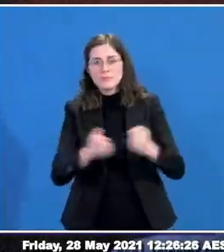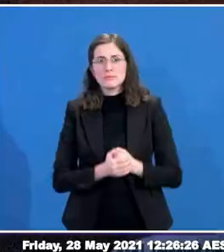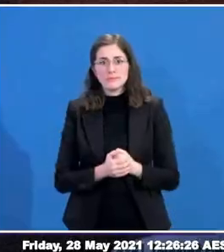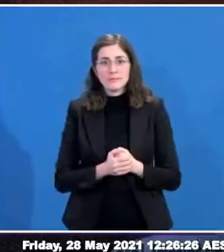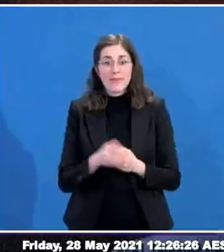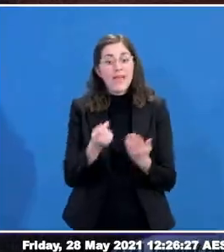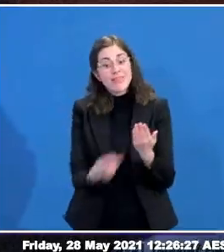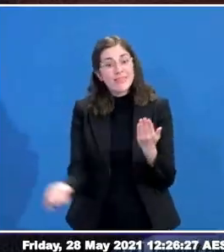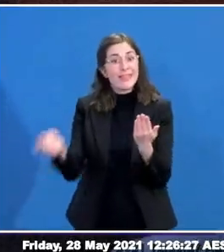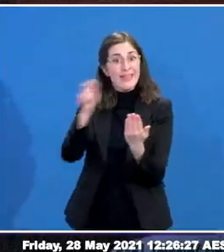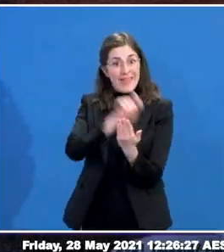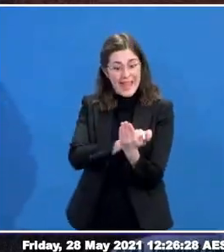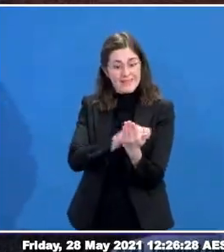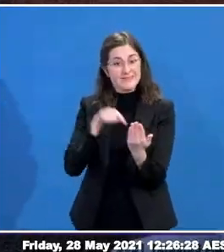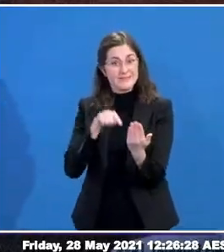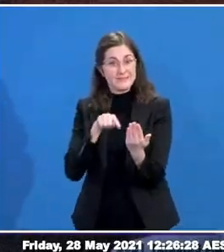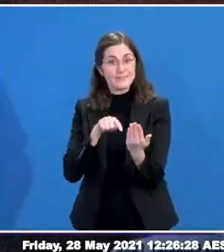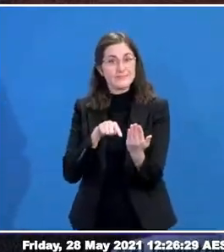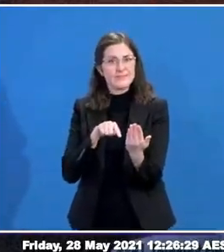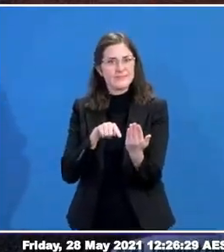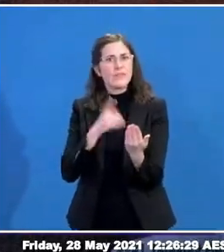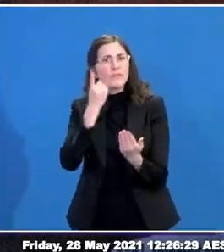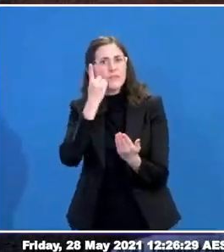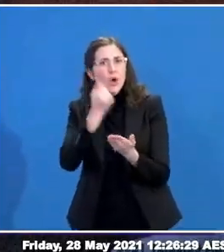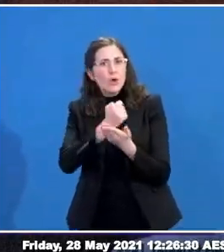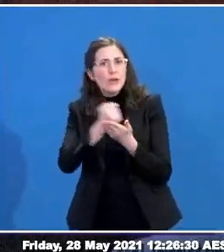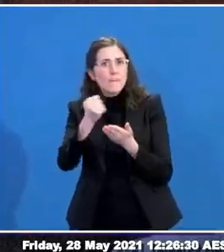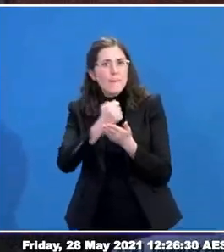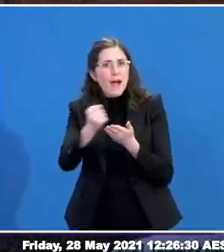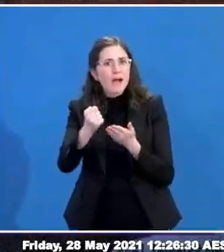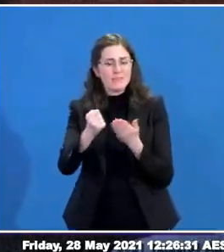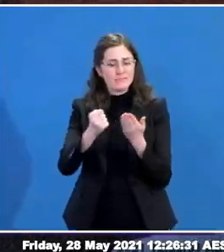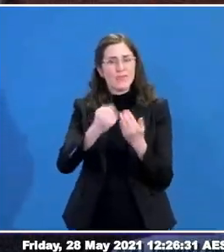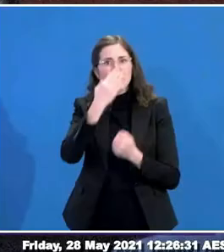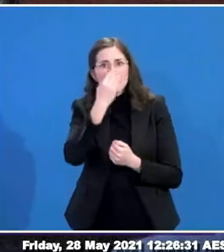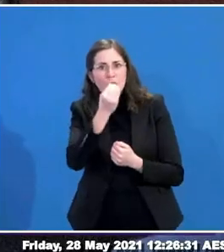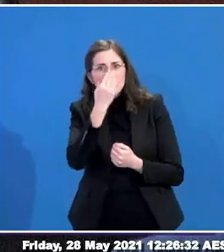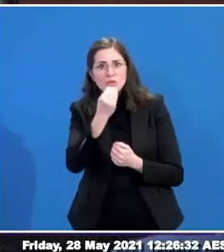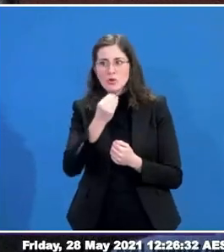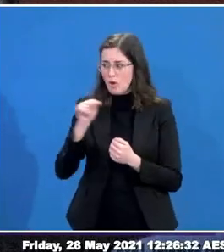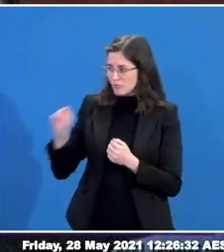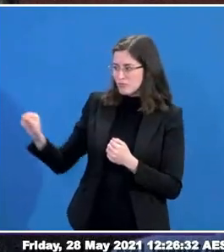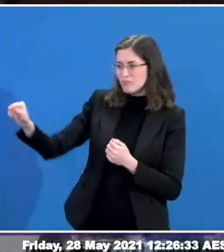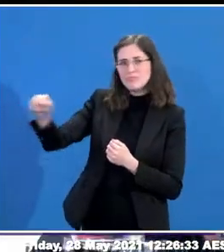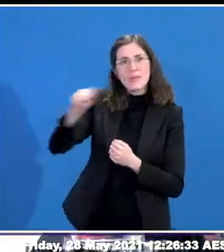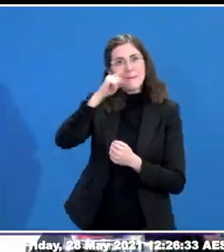that, there is a phone number and photographs and names of each of the response team? Yes.